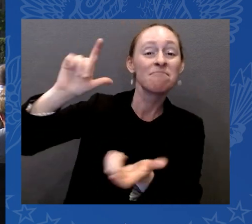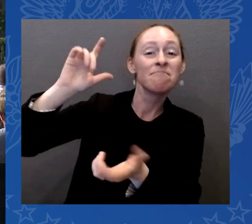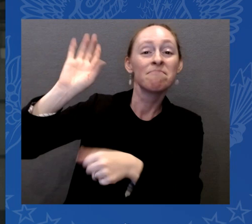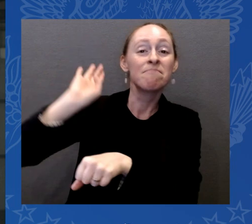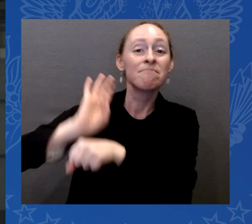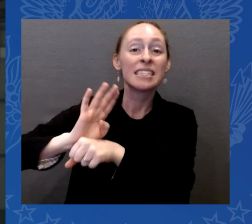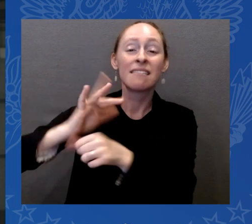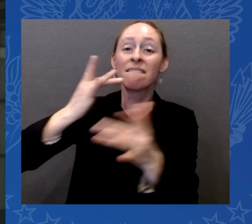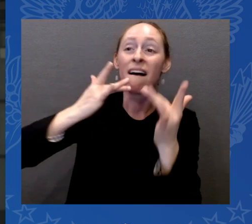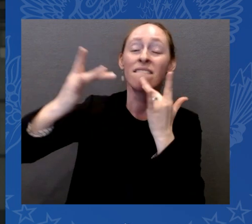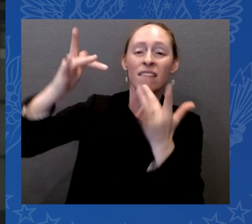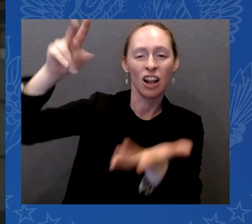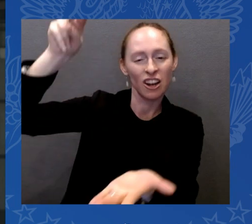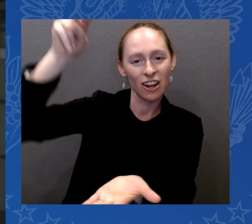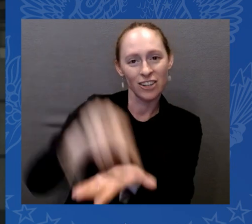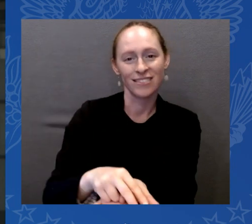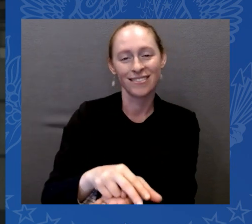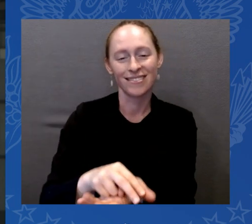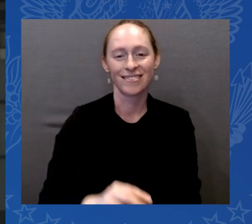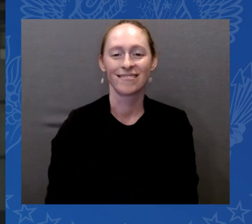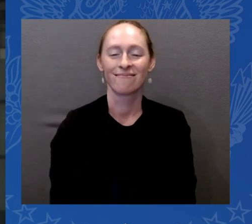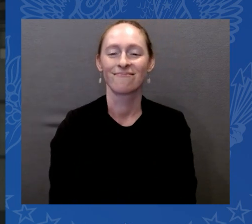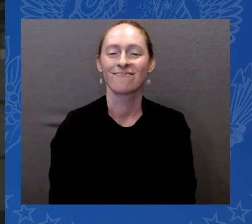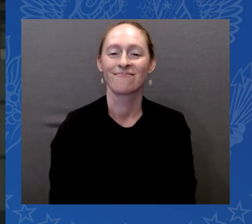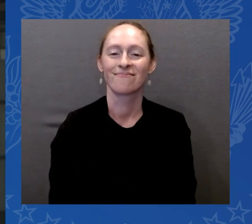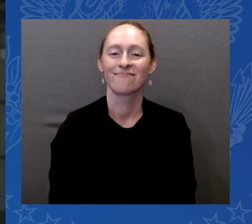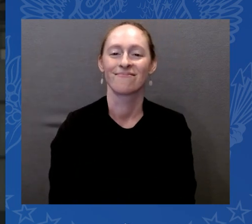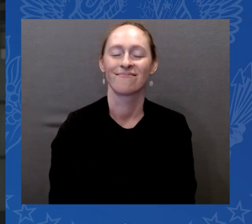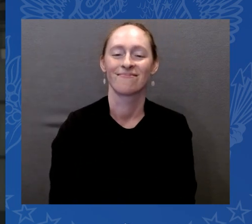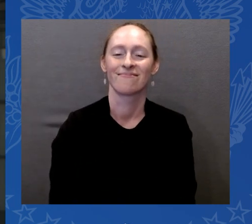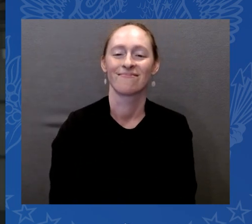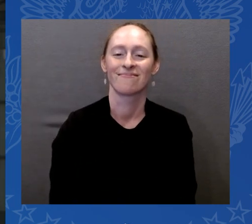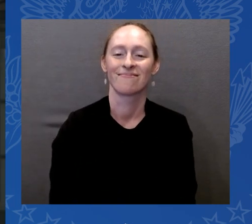lower prescription drug prices. And seniors will see their out-of-pocket cost